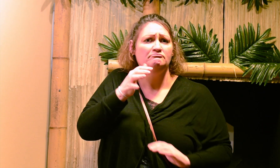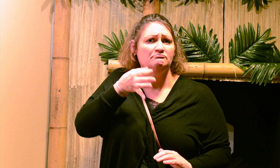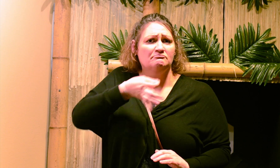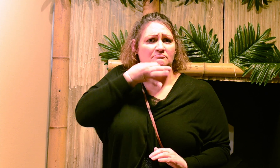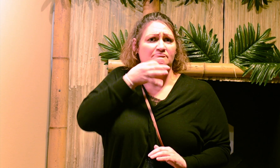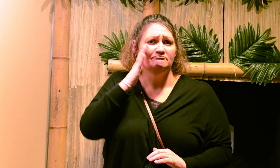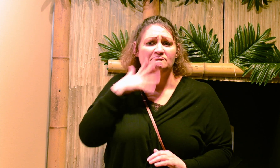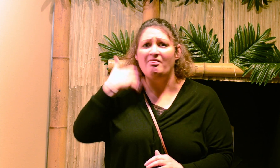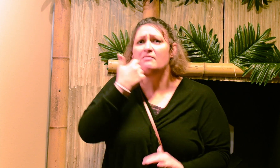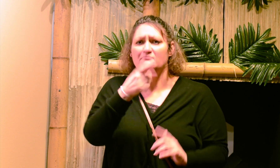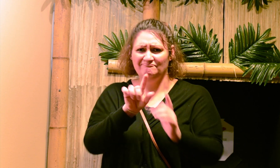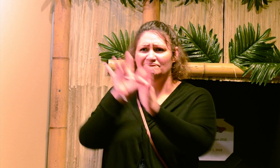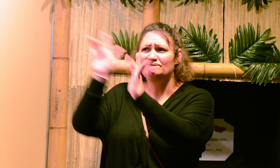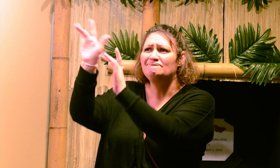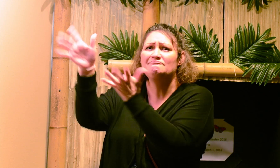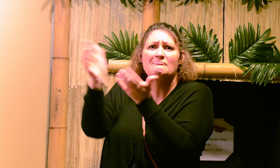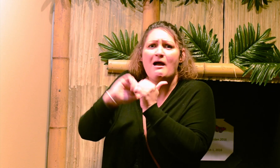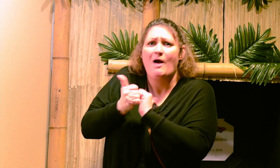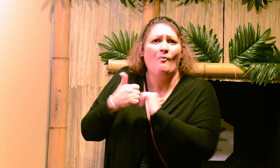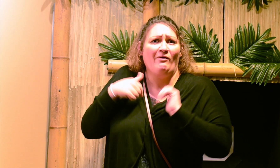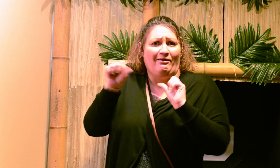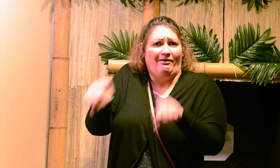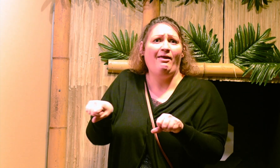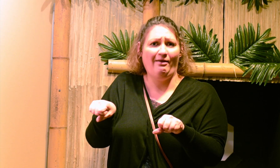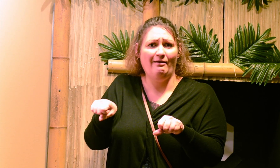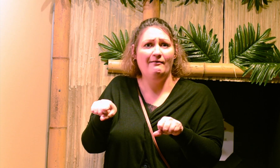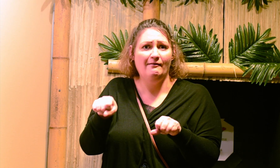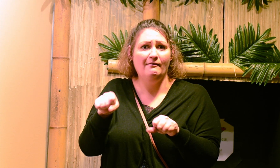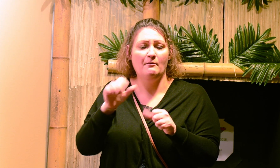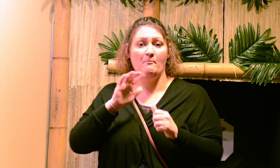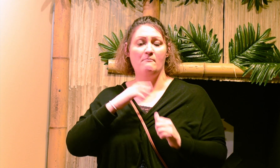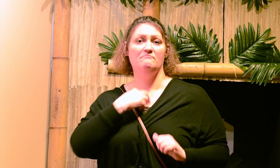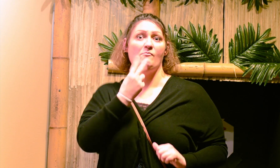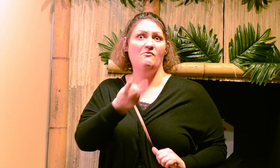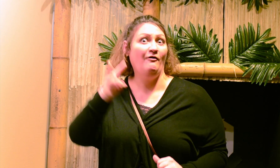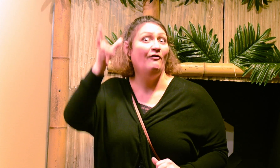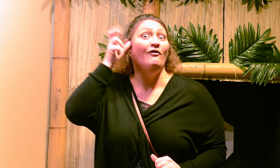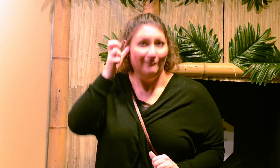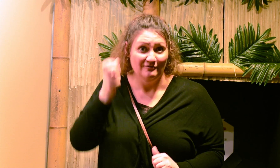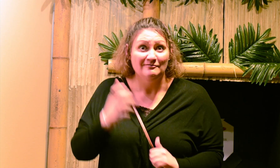you know that has a lot of experience. Ask them to work with you to make yourself heard.